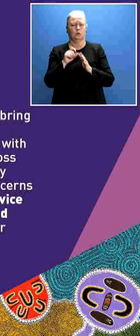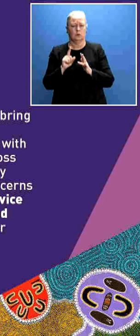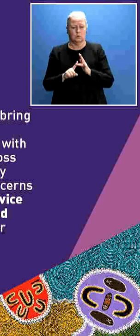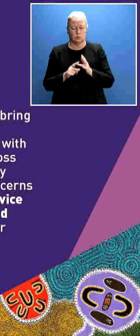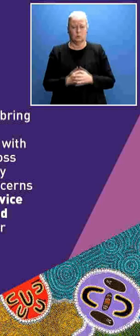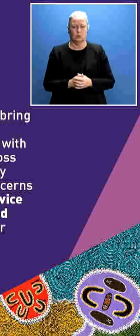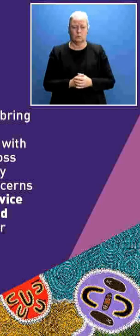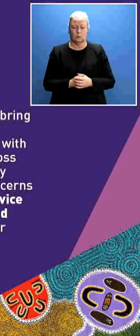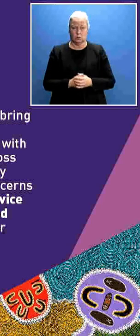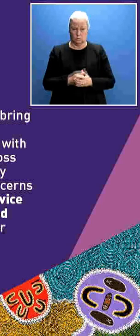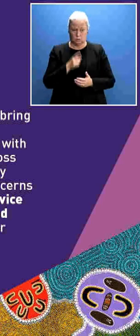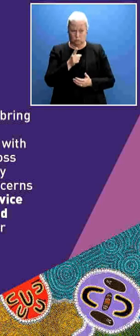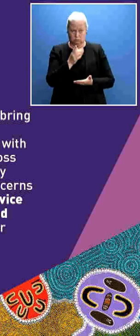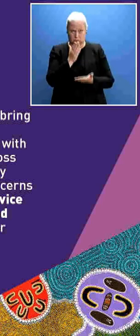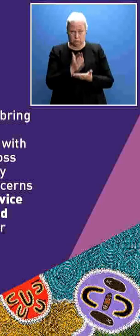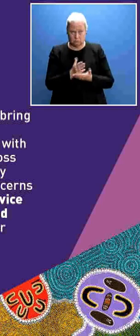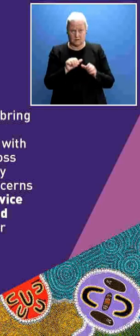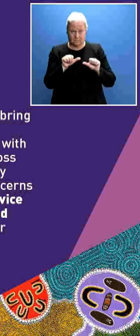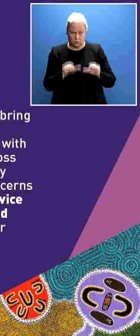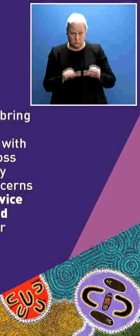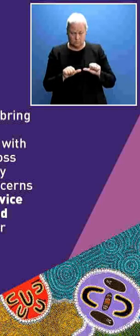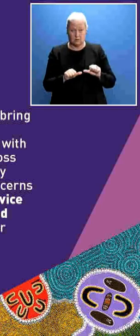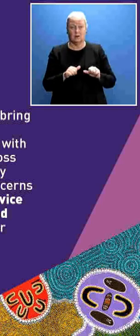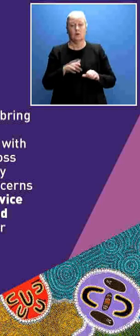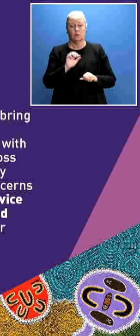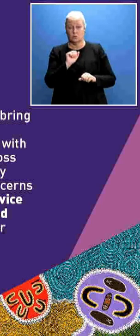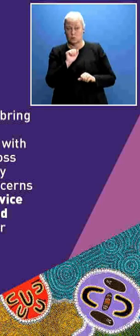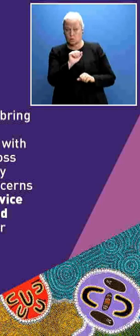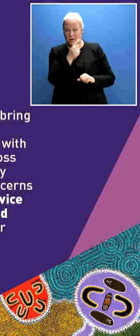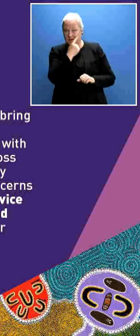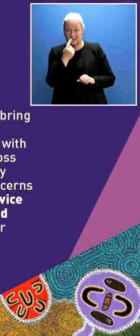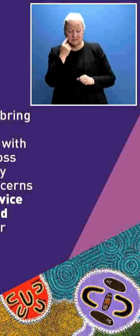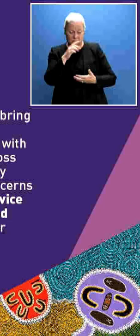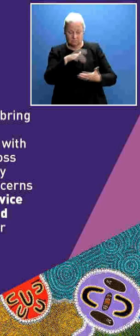Do you solemnly and sincerely declare and affirm that the evidence which you shall give will be the truth